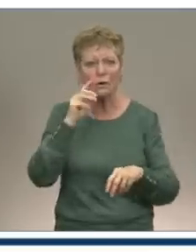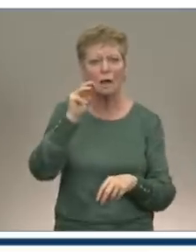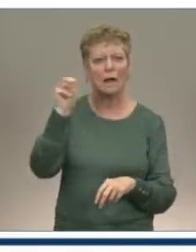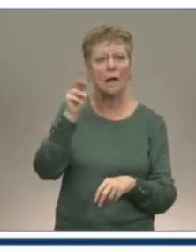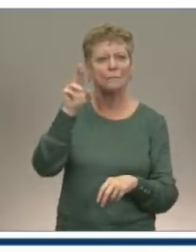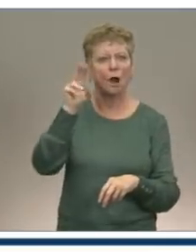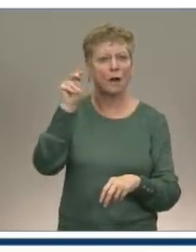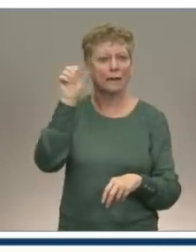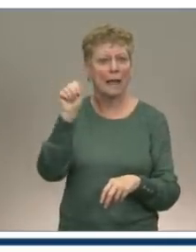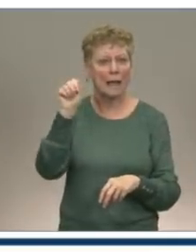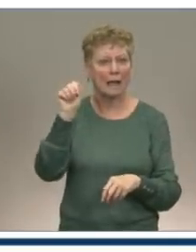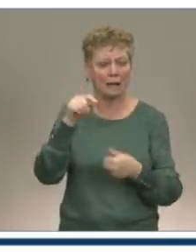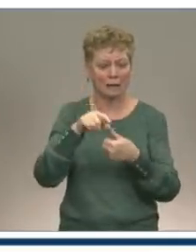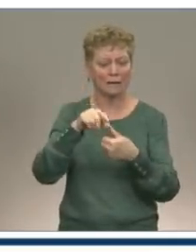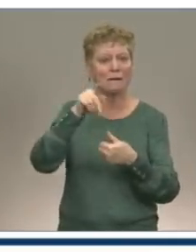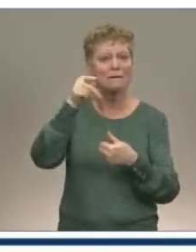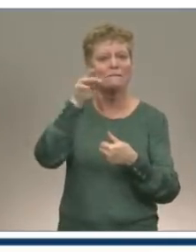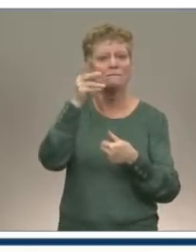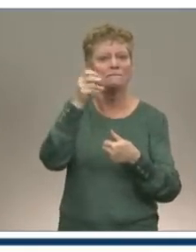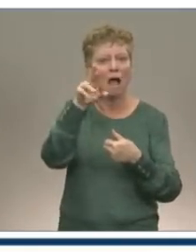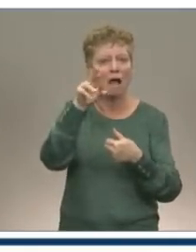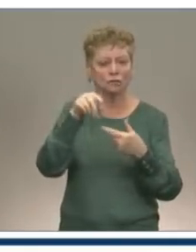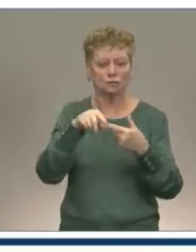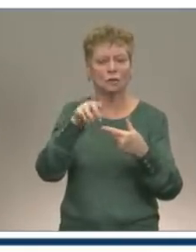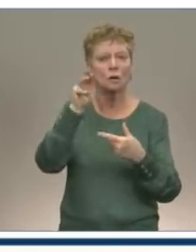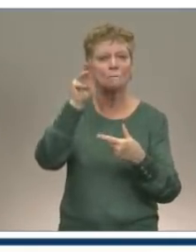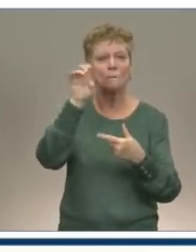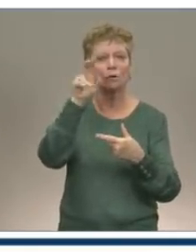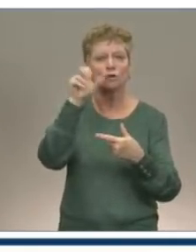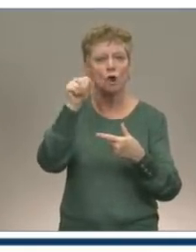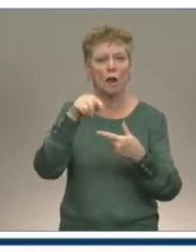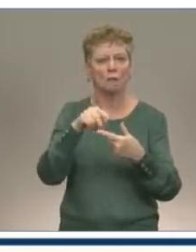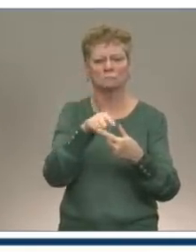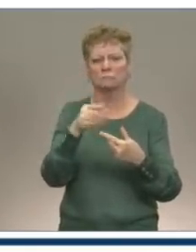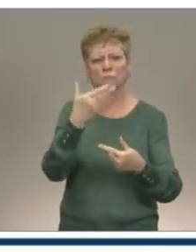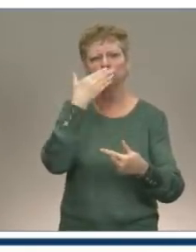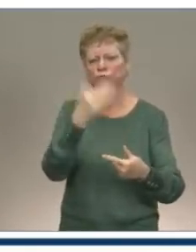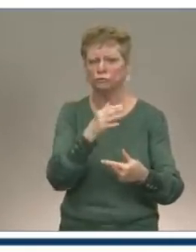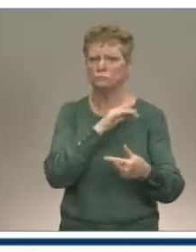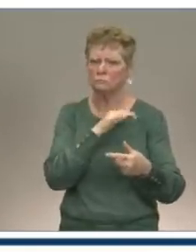moderna offer the best protection against the virus and are now the covod vaccine of choice